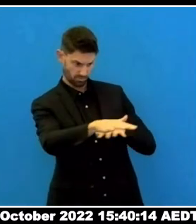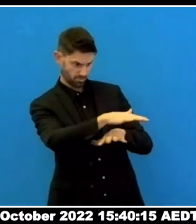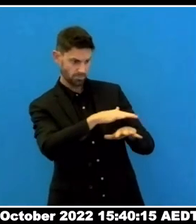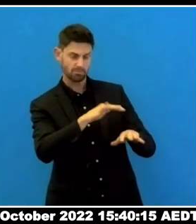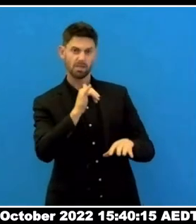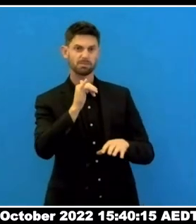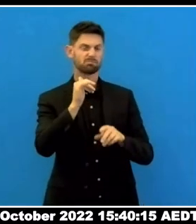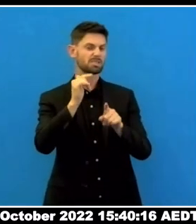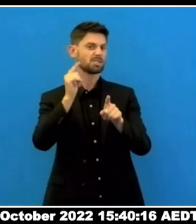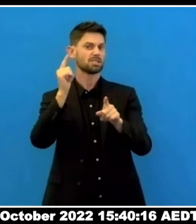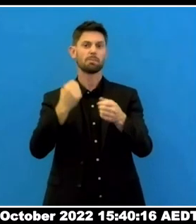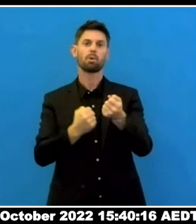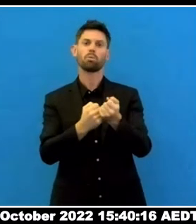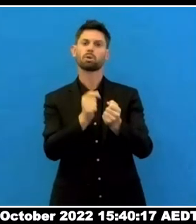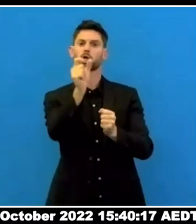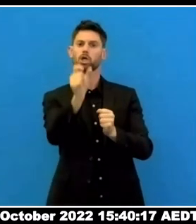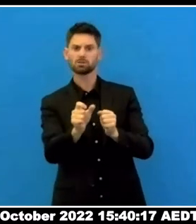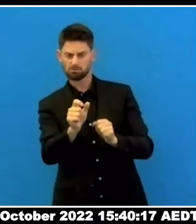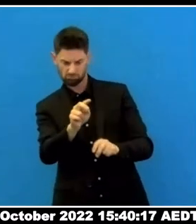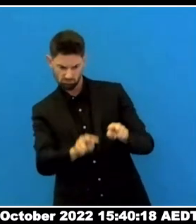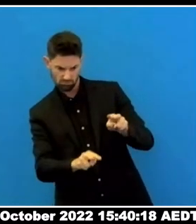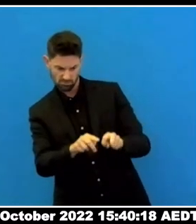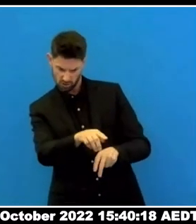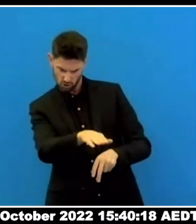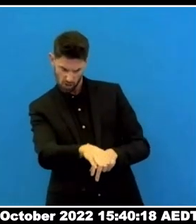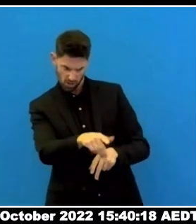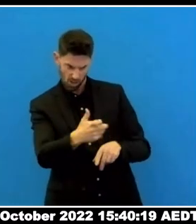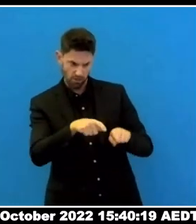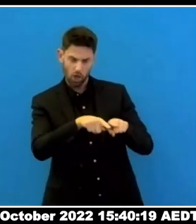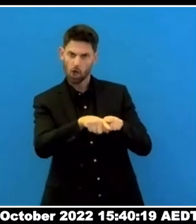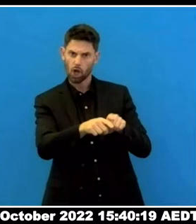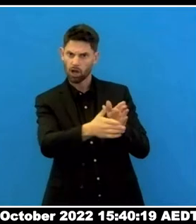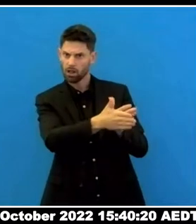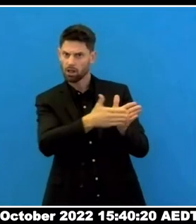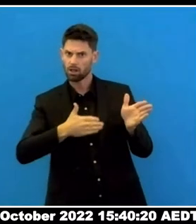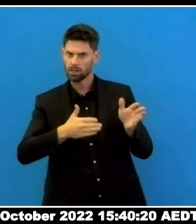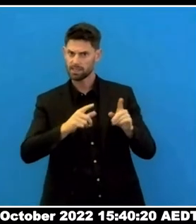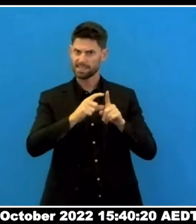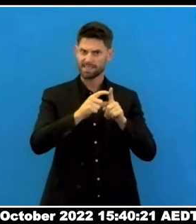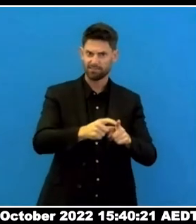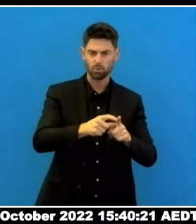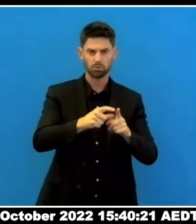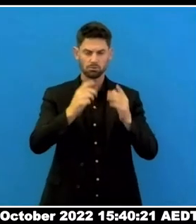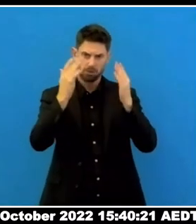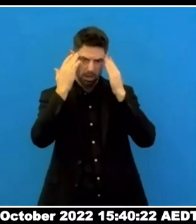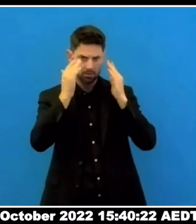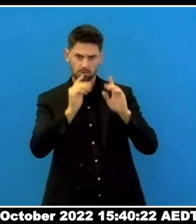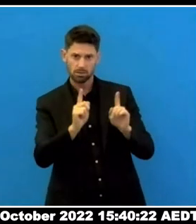might have learning difficulties, does the school have a responsibility